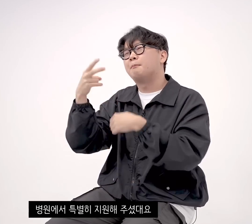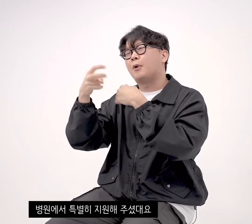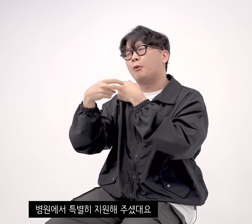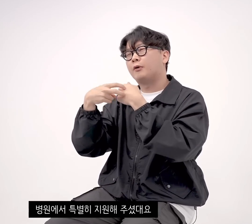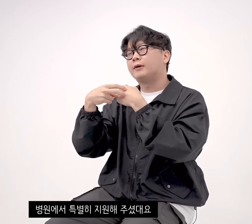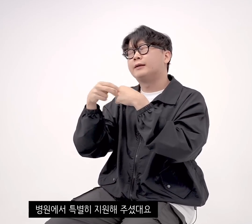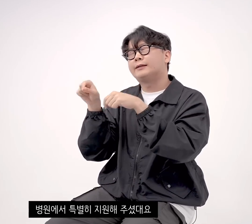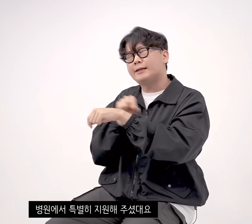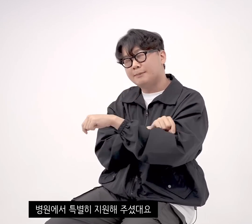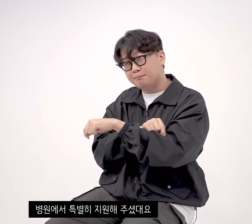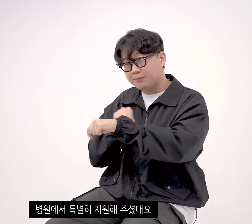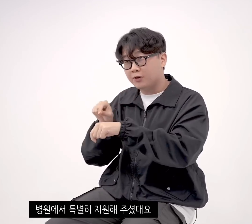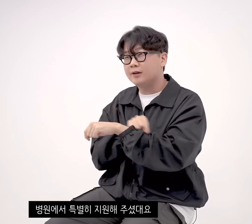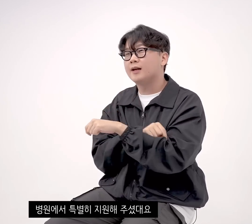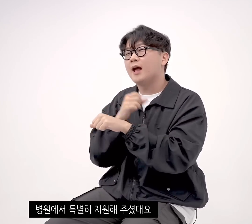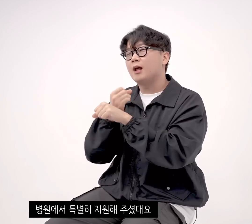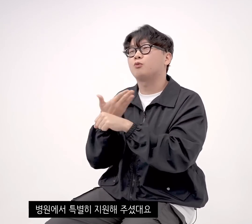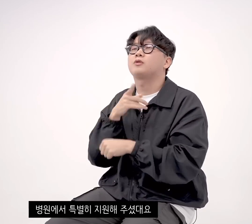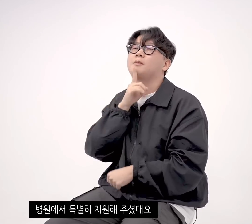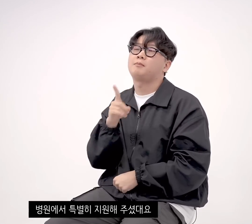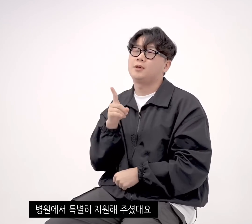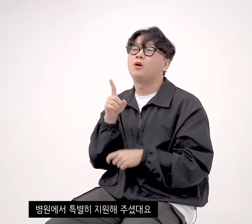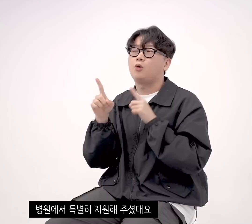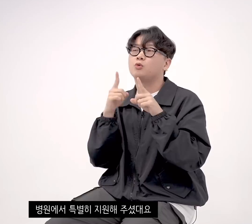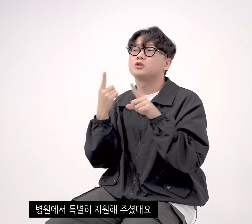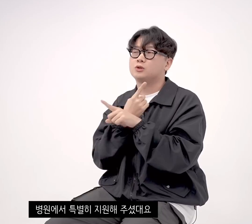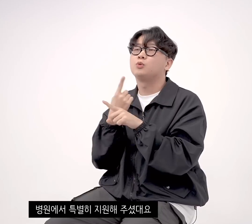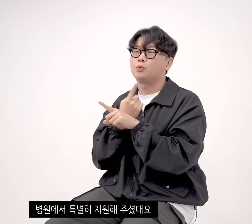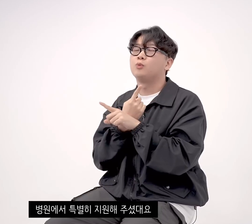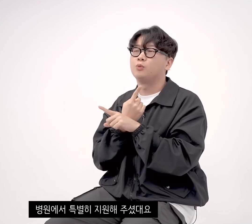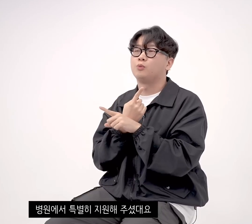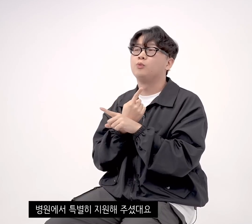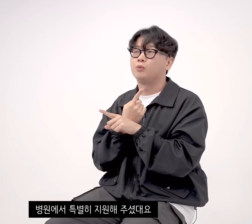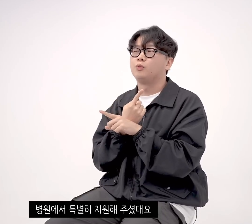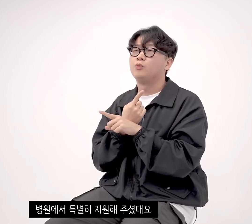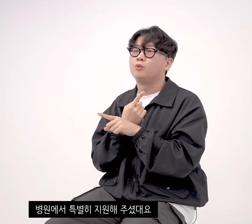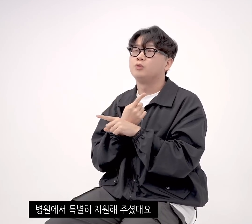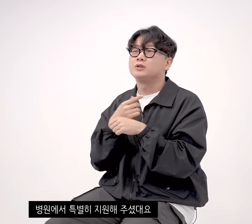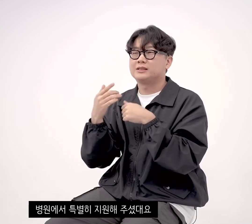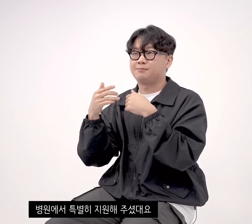The hospital provided special support.